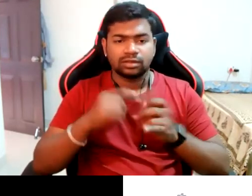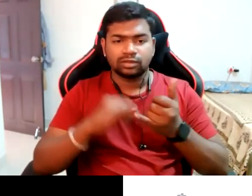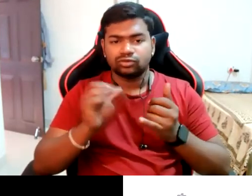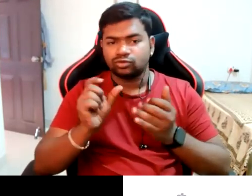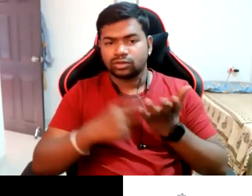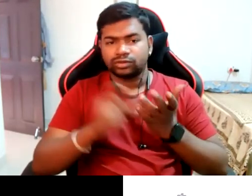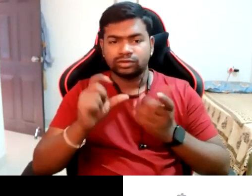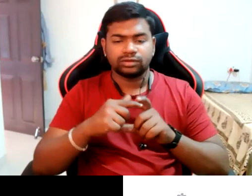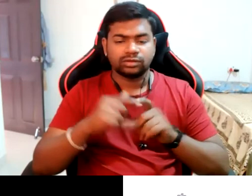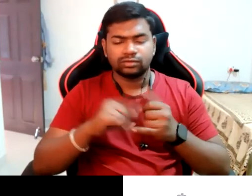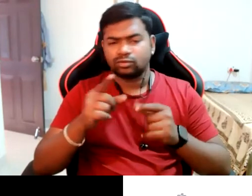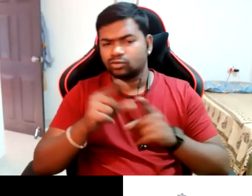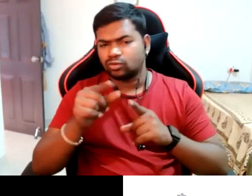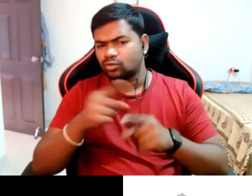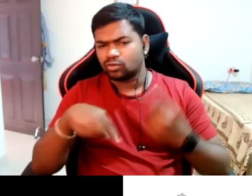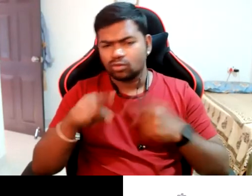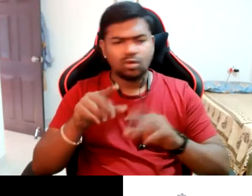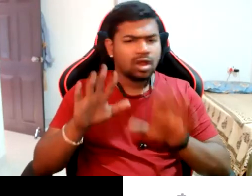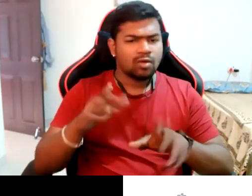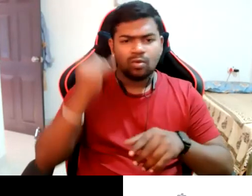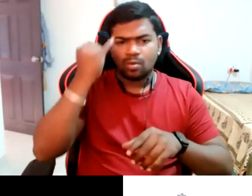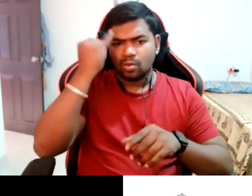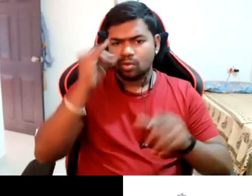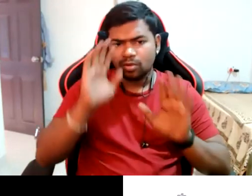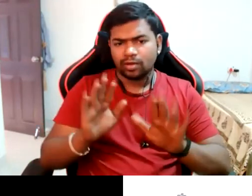Do you have any thoughts on how other than that